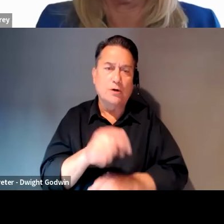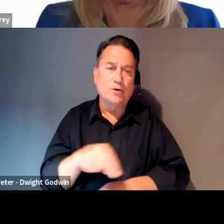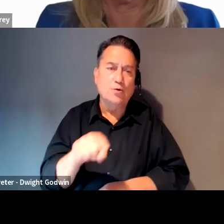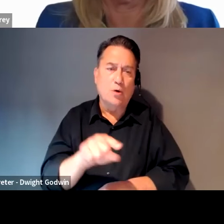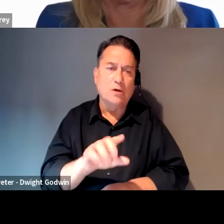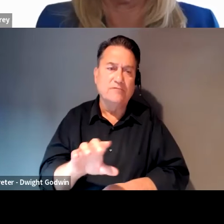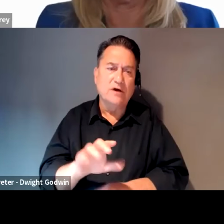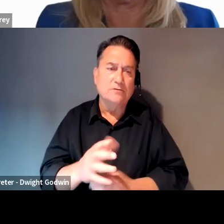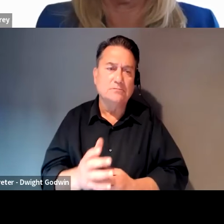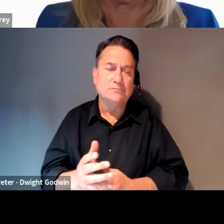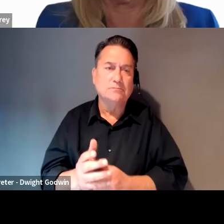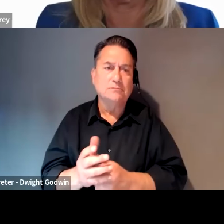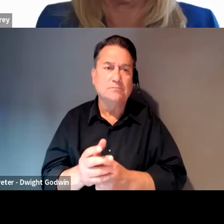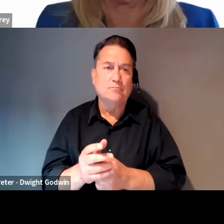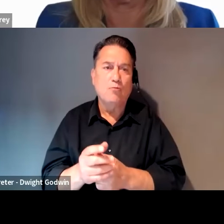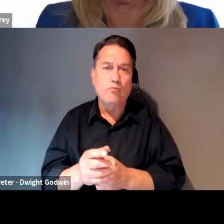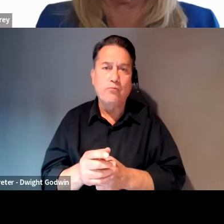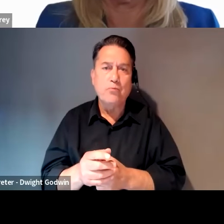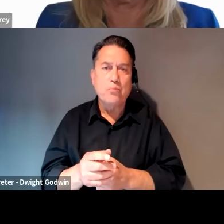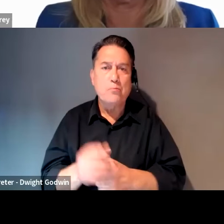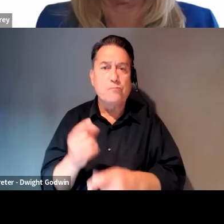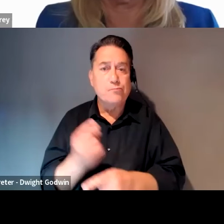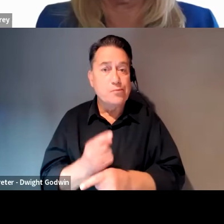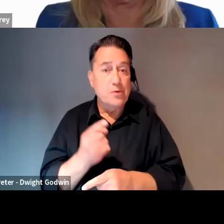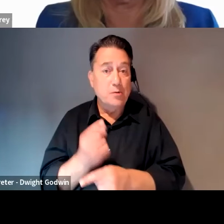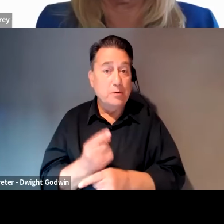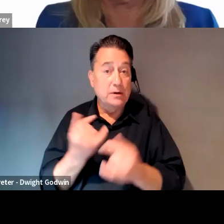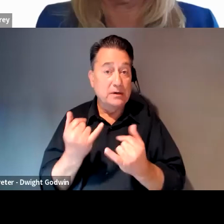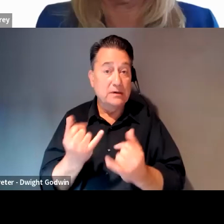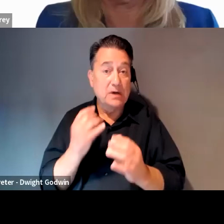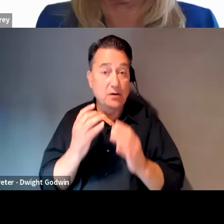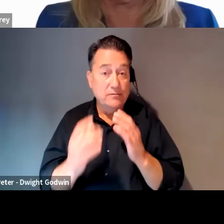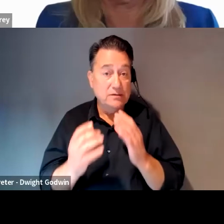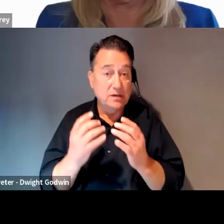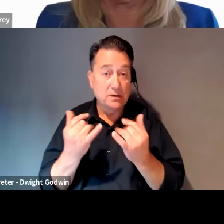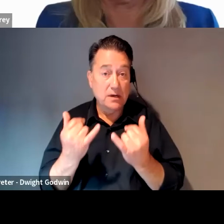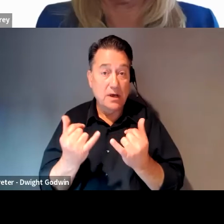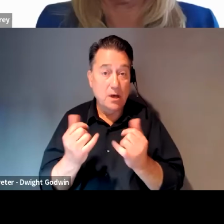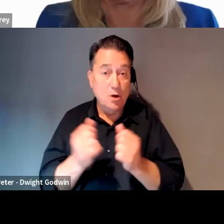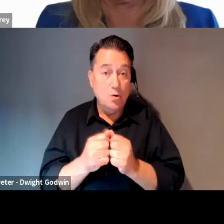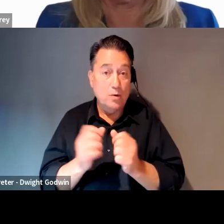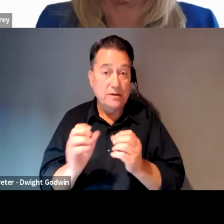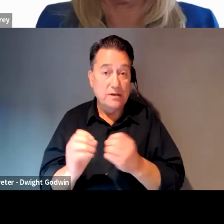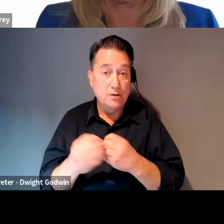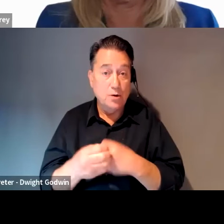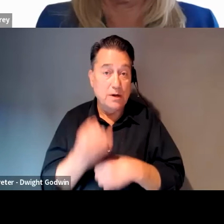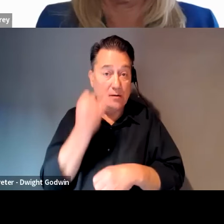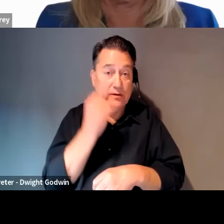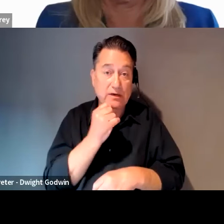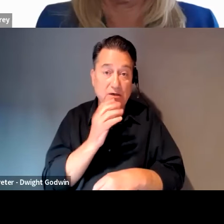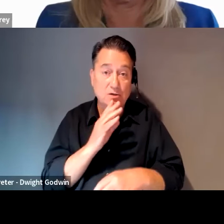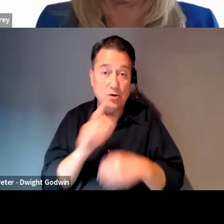So wouldn't it be a appropriate conversation, especially with our organization, if we didn't talk a little bit about data?